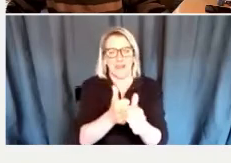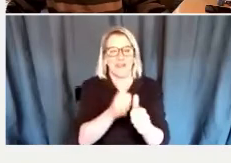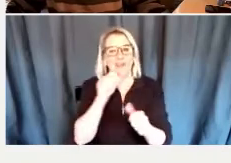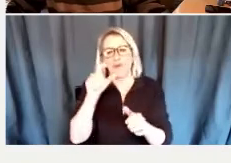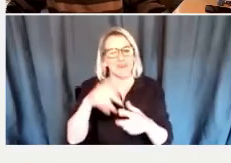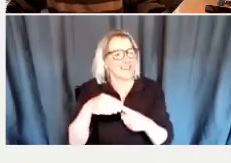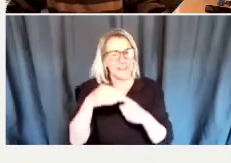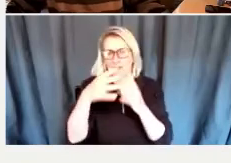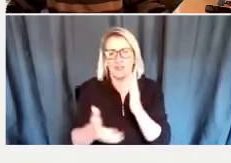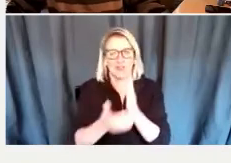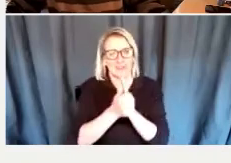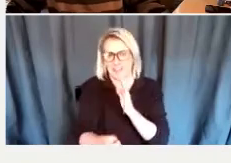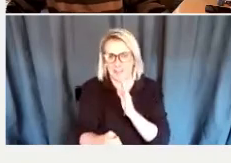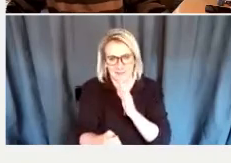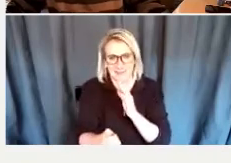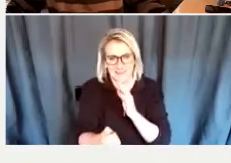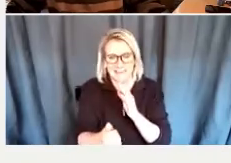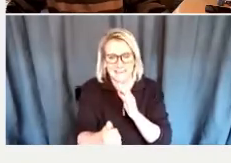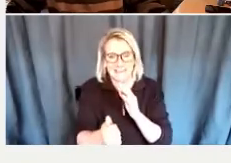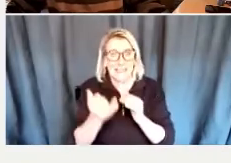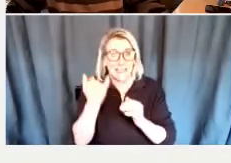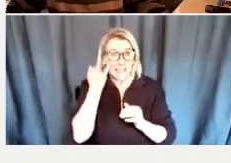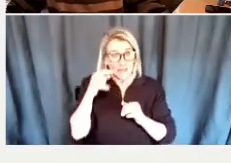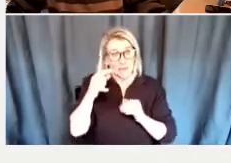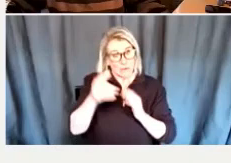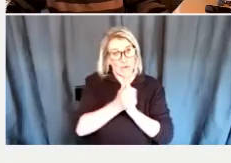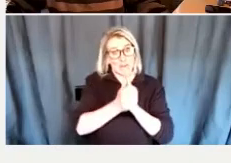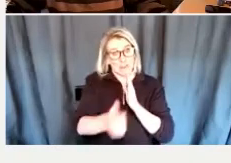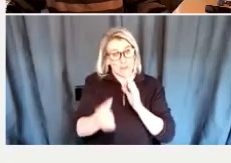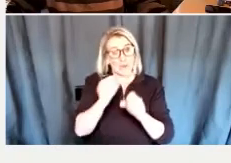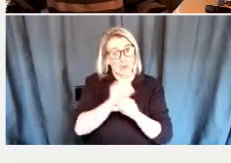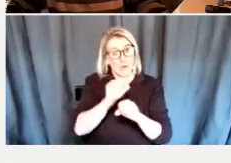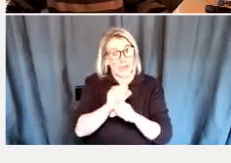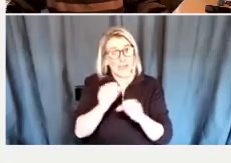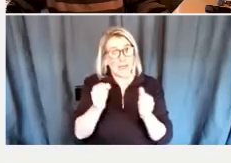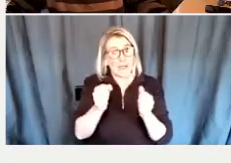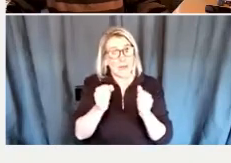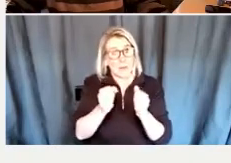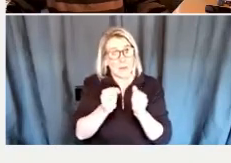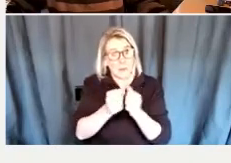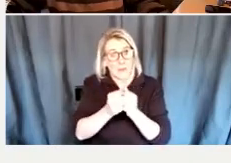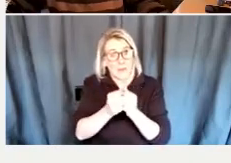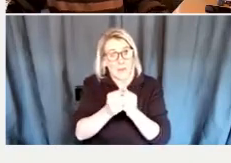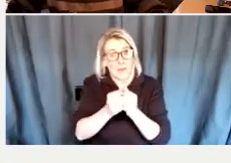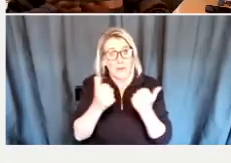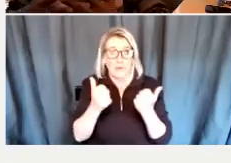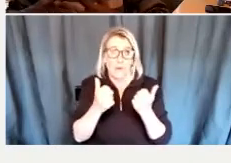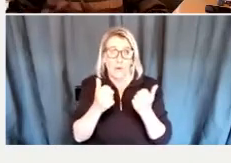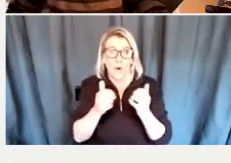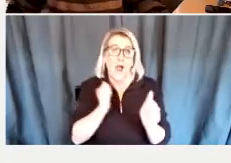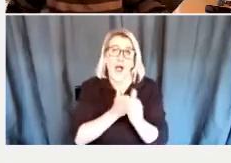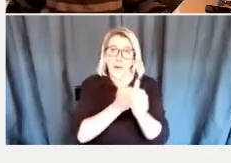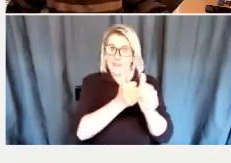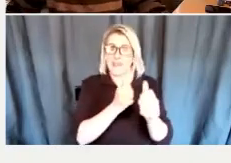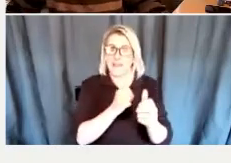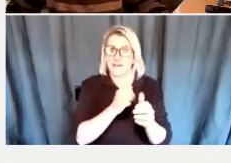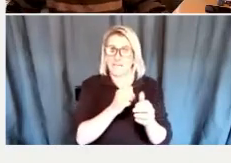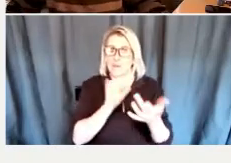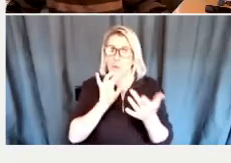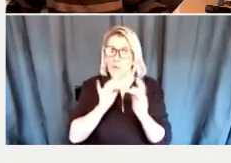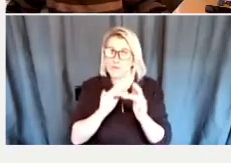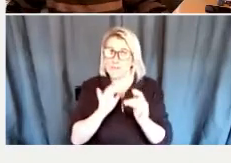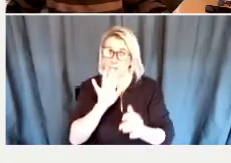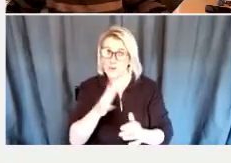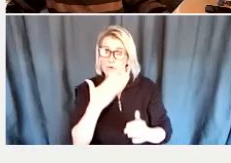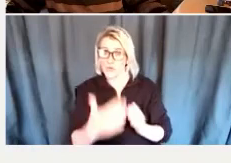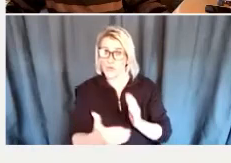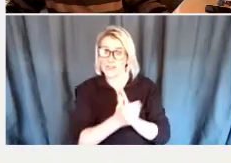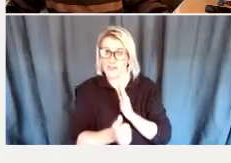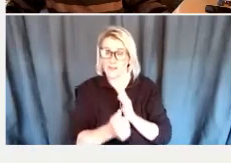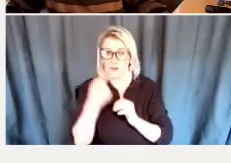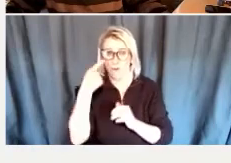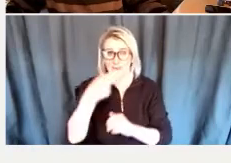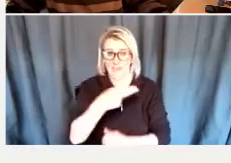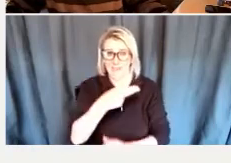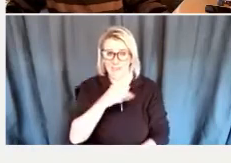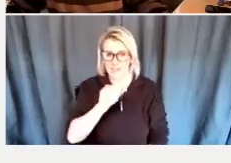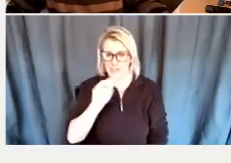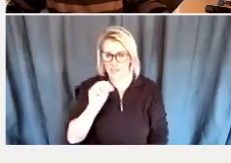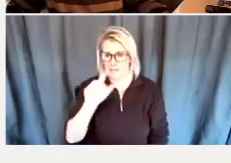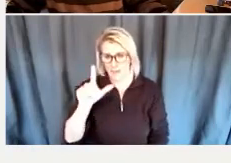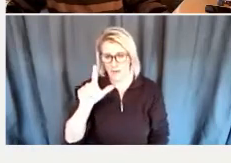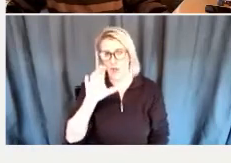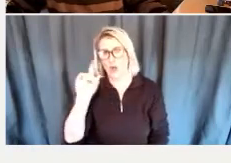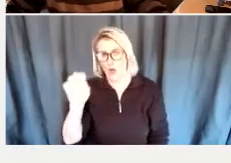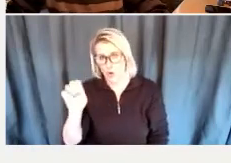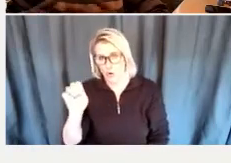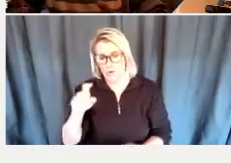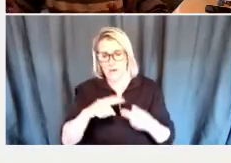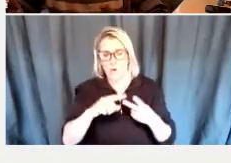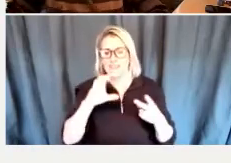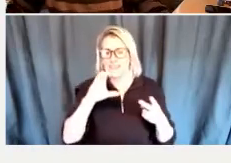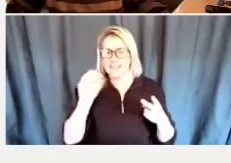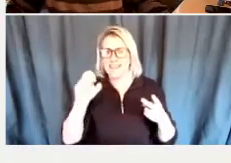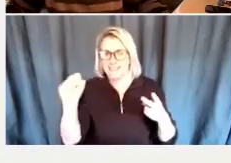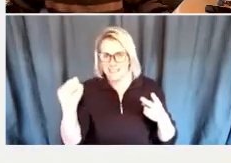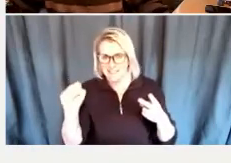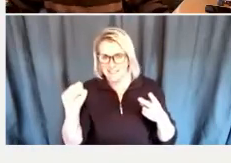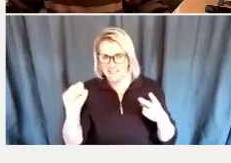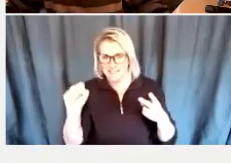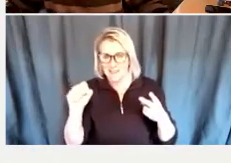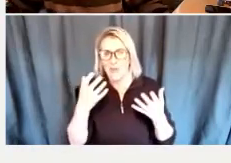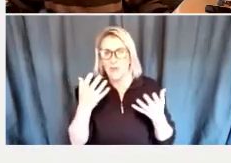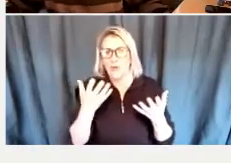but if you have skills using HTML or code, or CSS or you want to use any other web features,